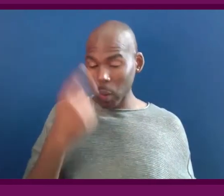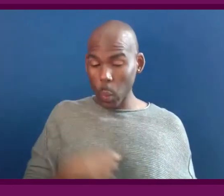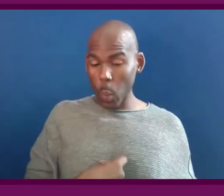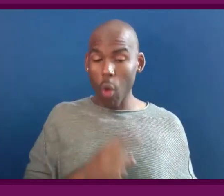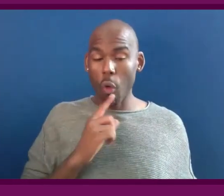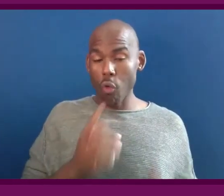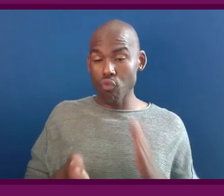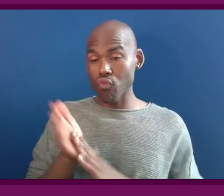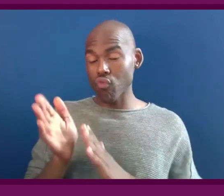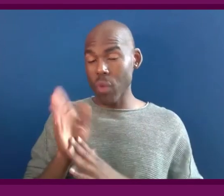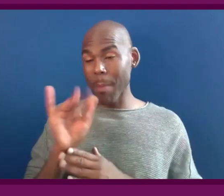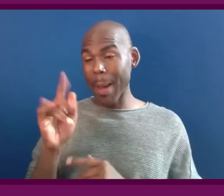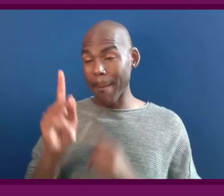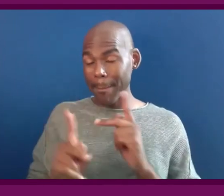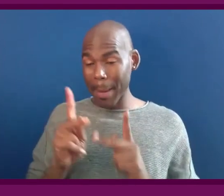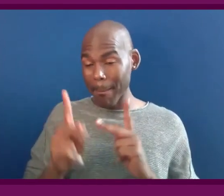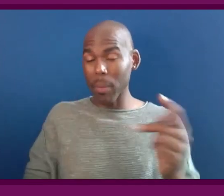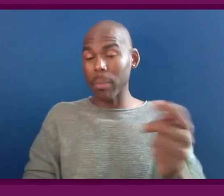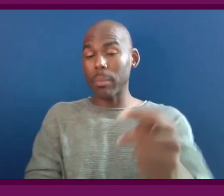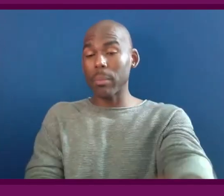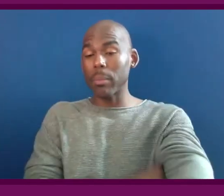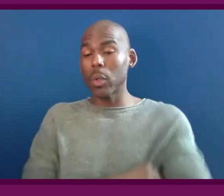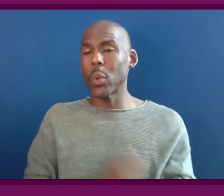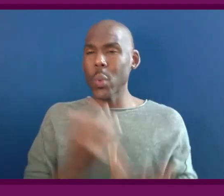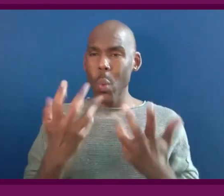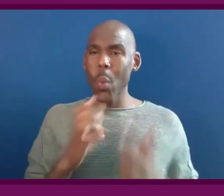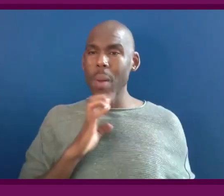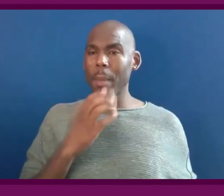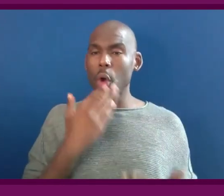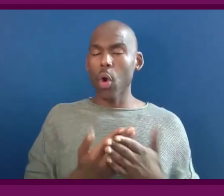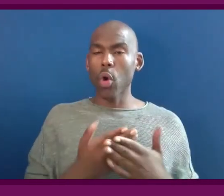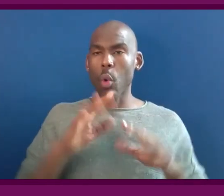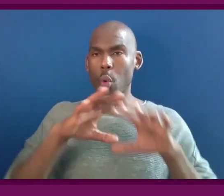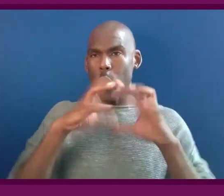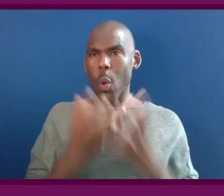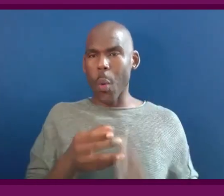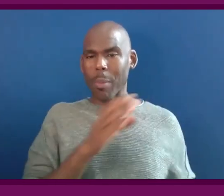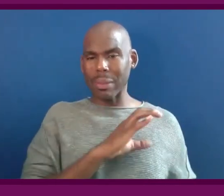we are run by people, you want to be a global citizen.